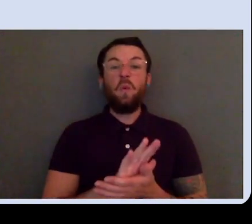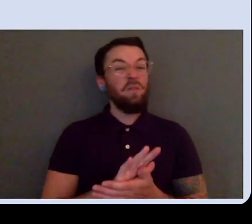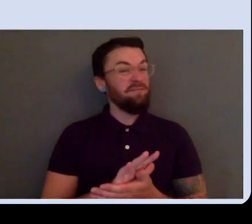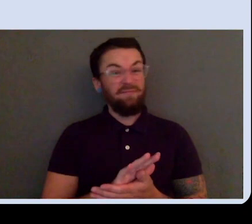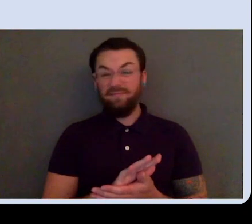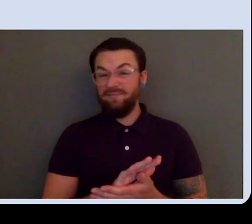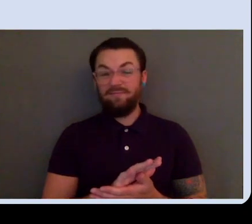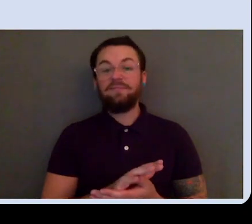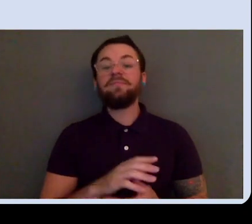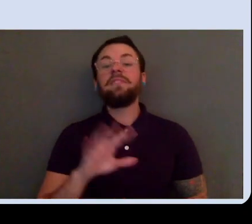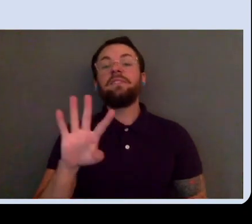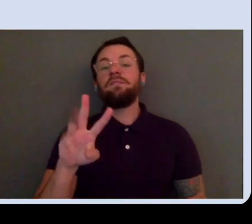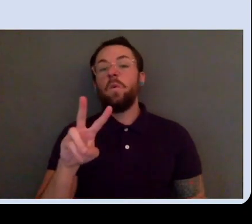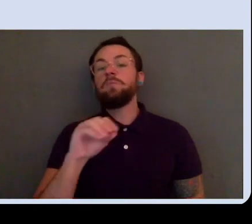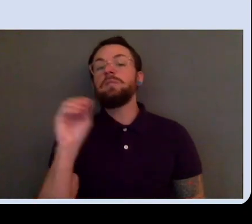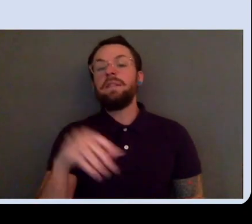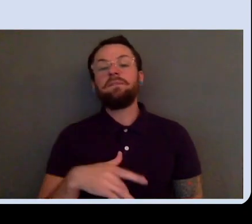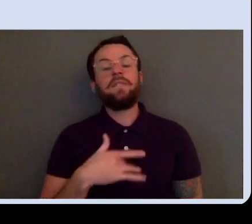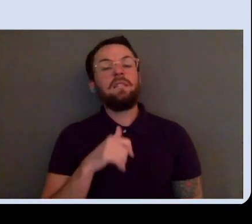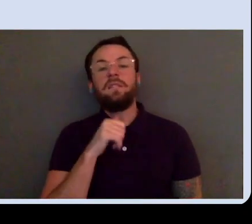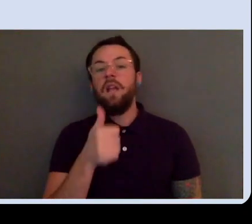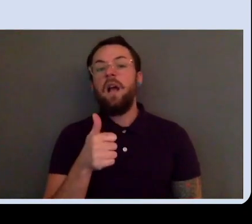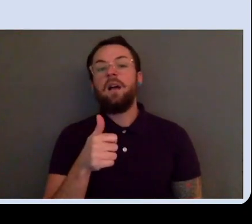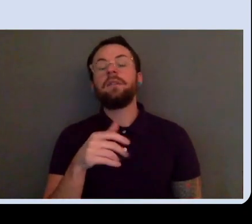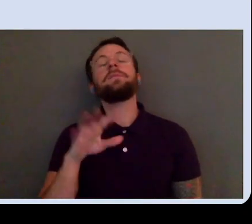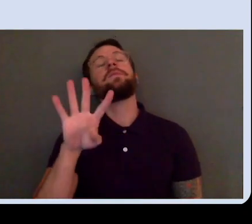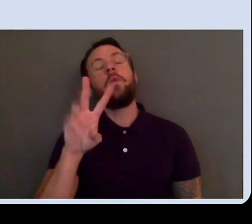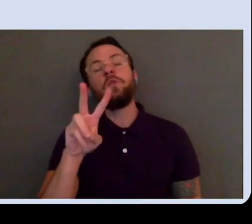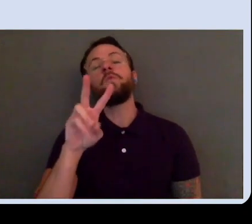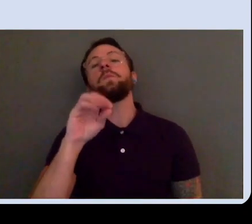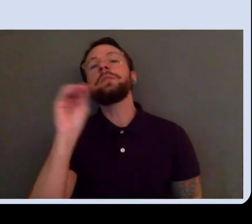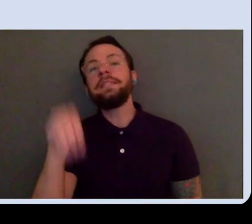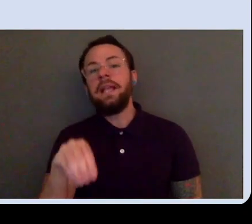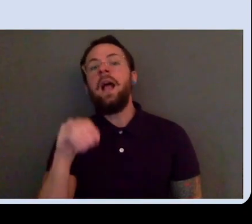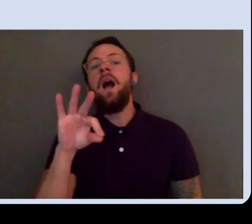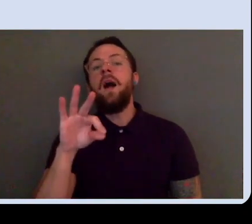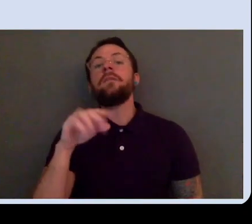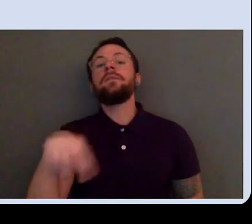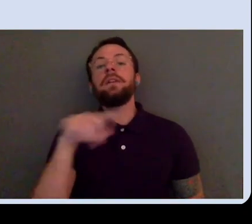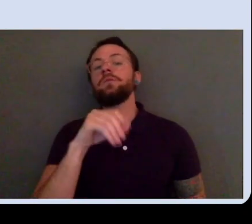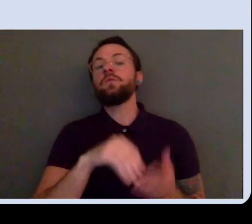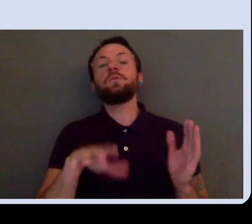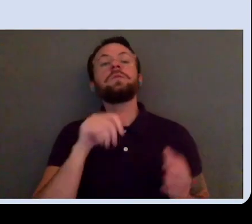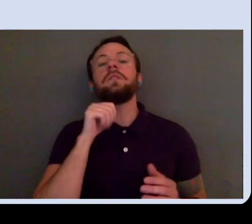So the LGBTQ students feel very unsafe.